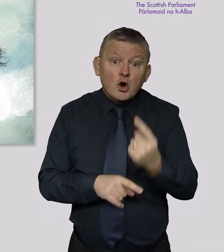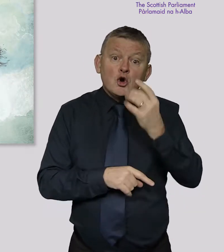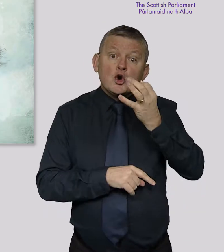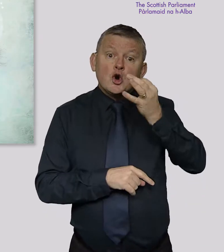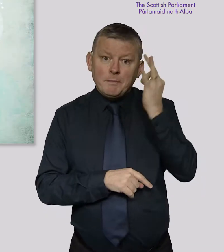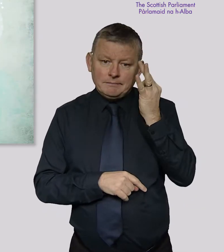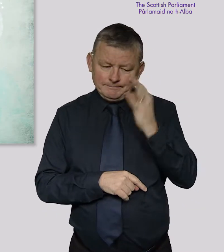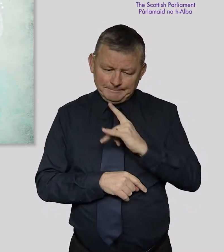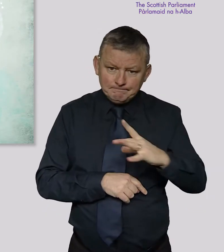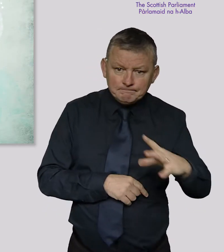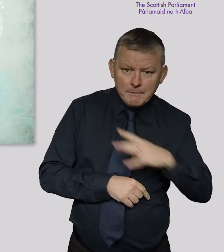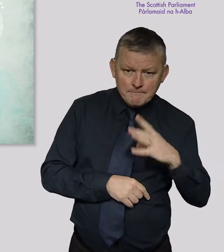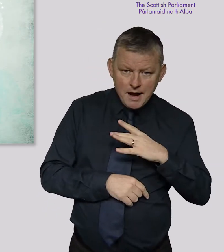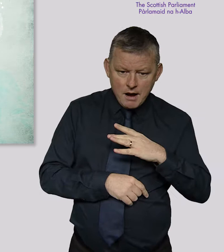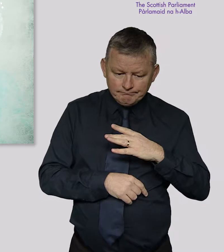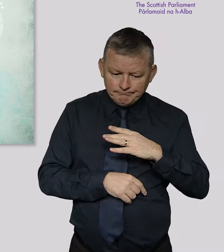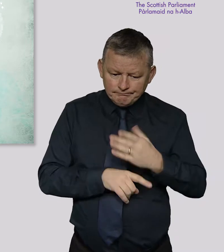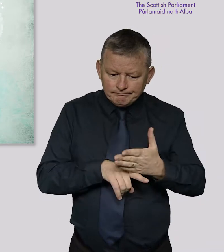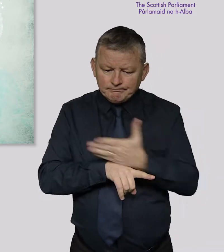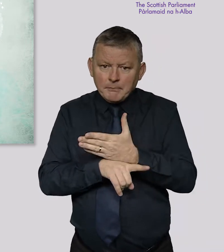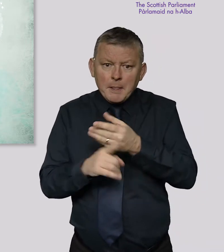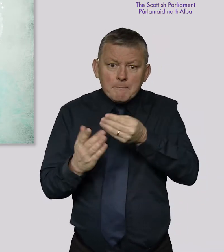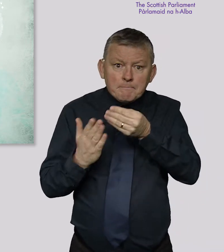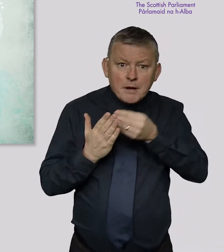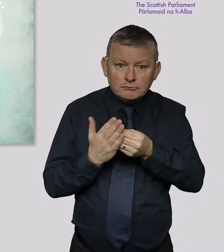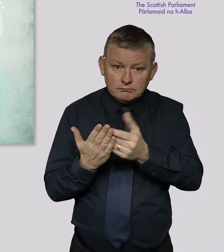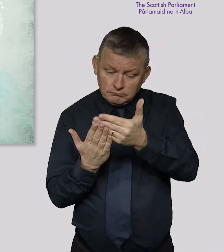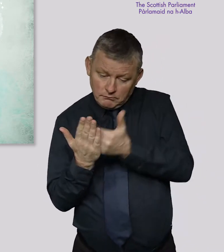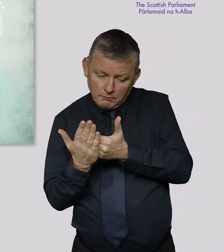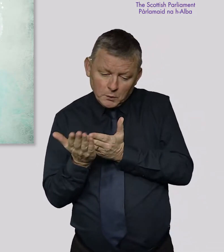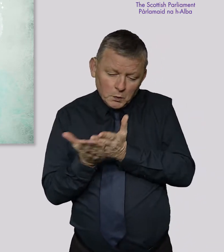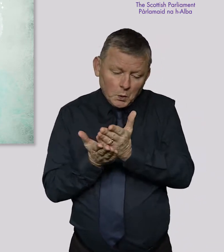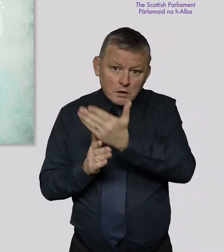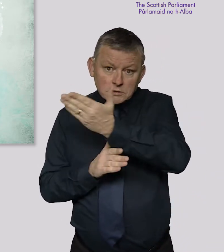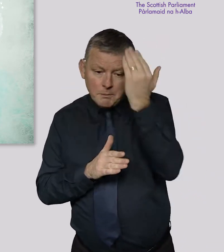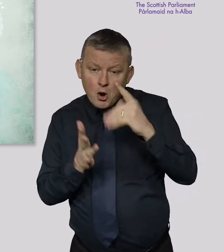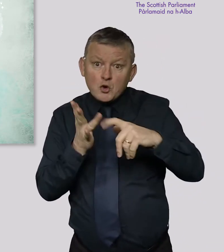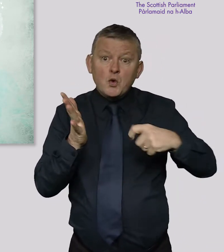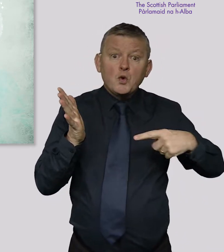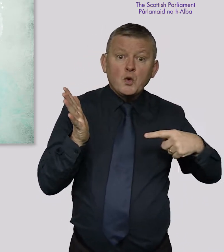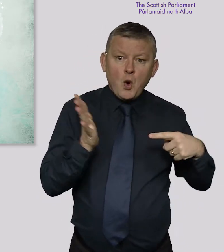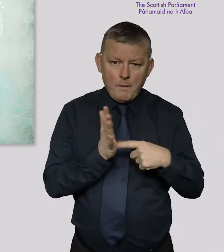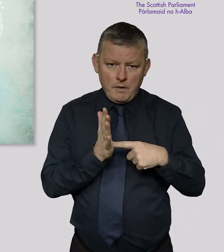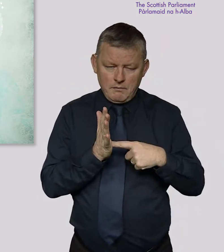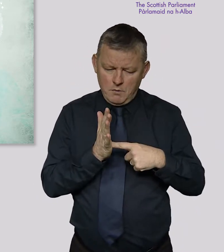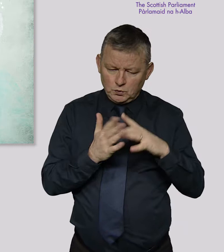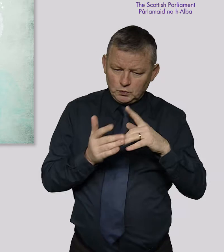Each committee prepares a pre-budget report between the summer and October,